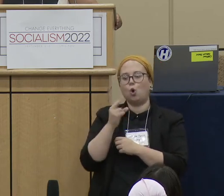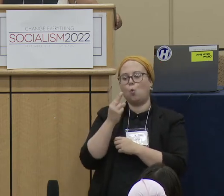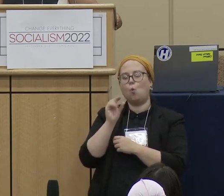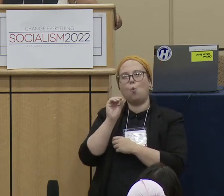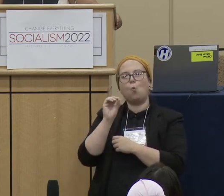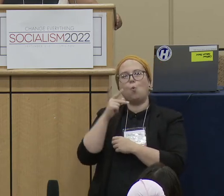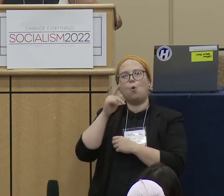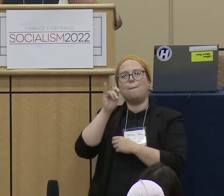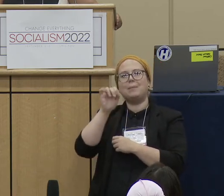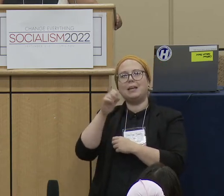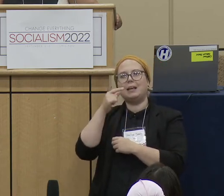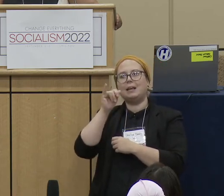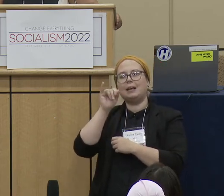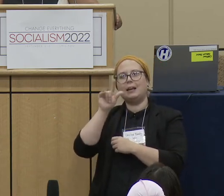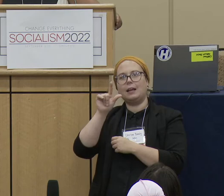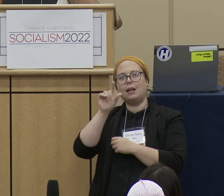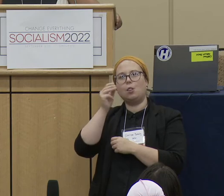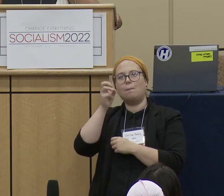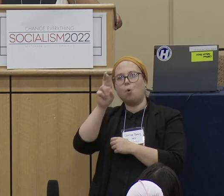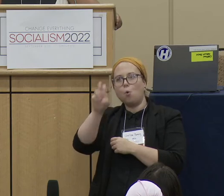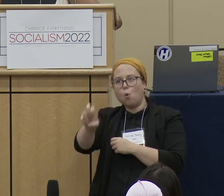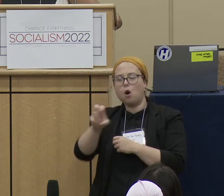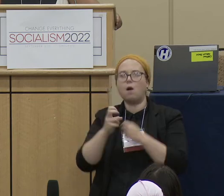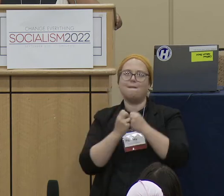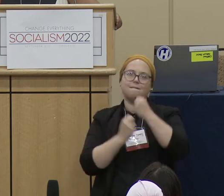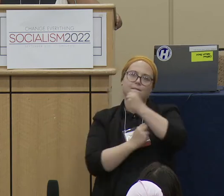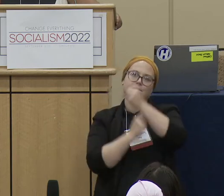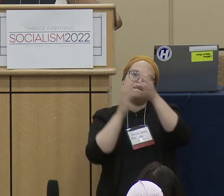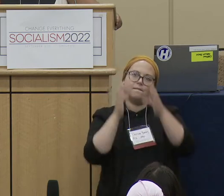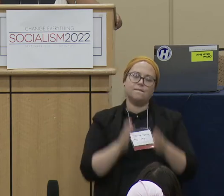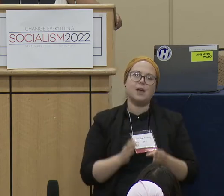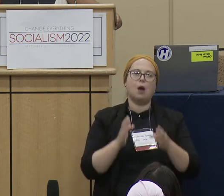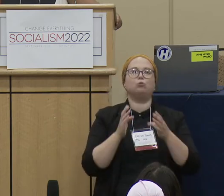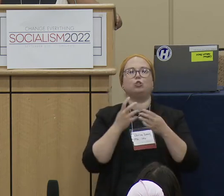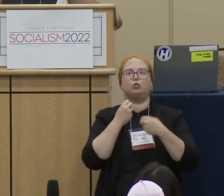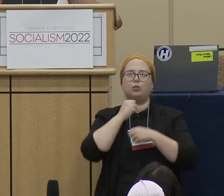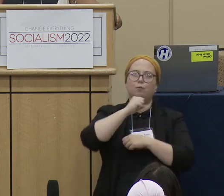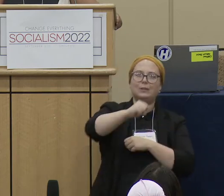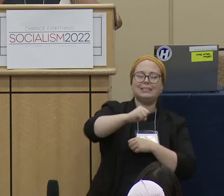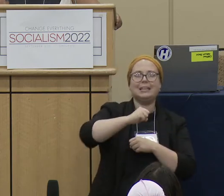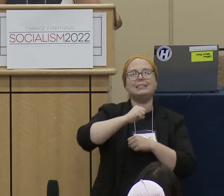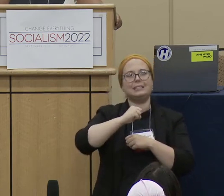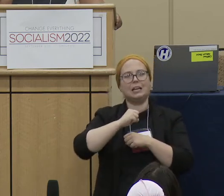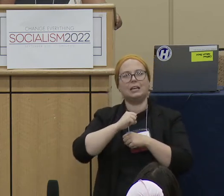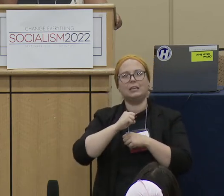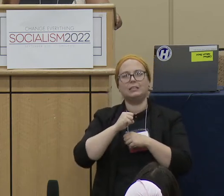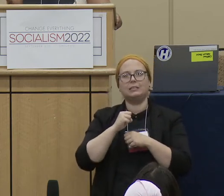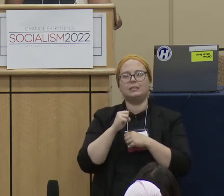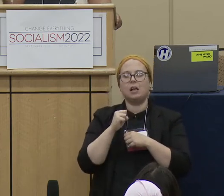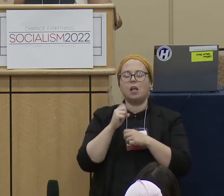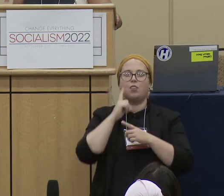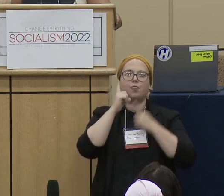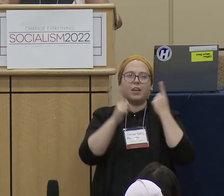Gilmore, radical abolitionists, cofounders of resistance. Bev